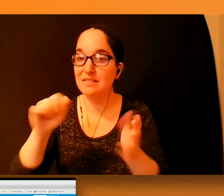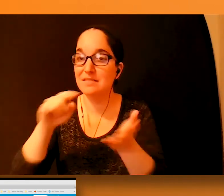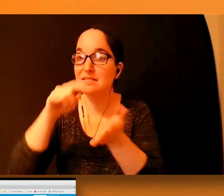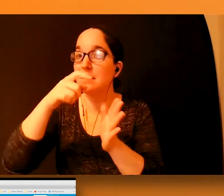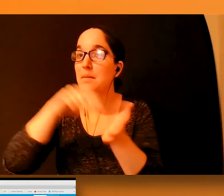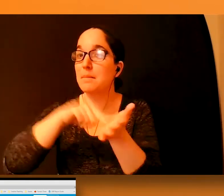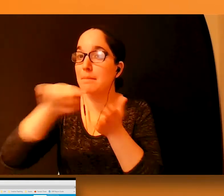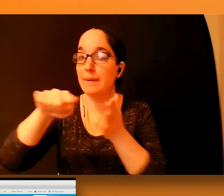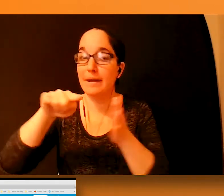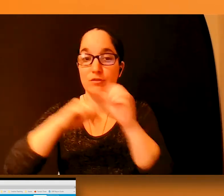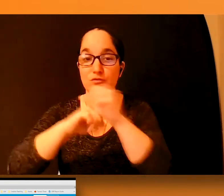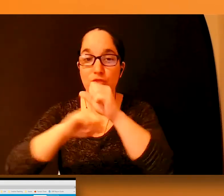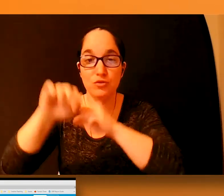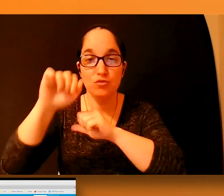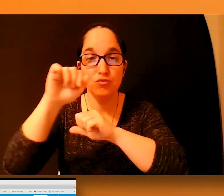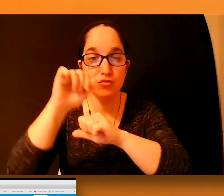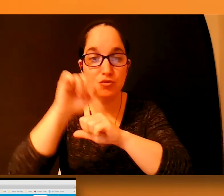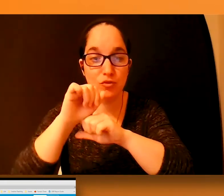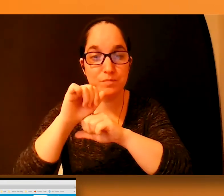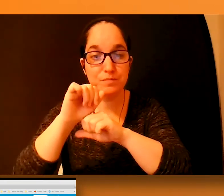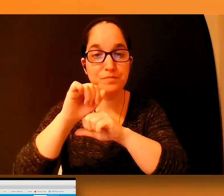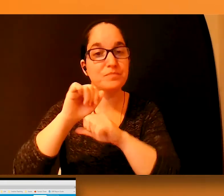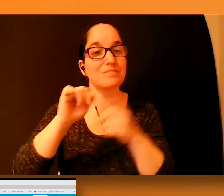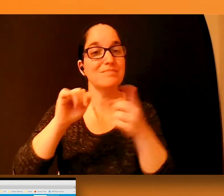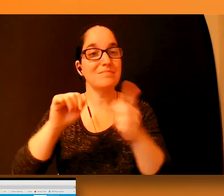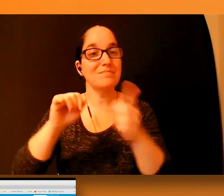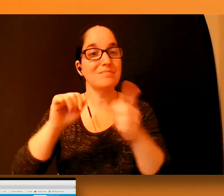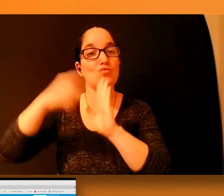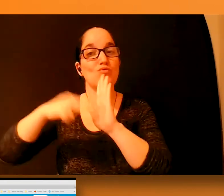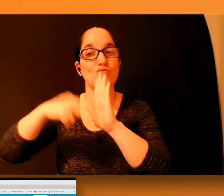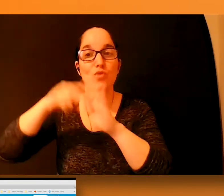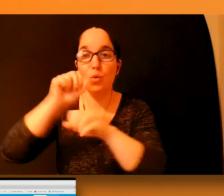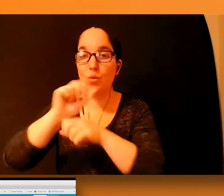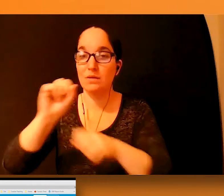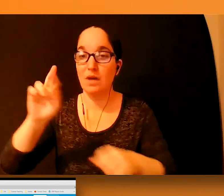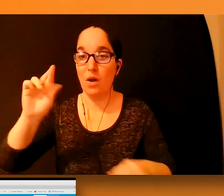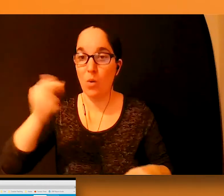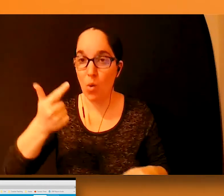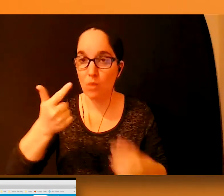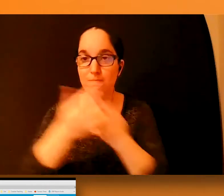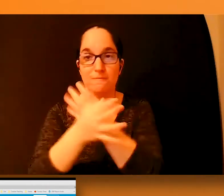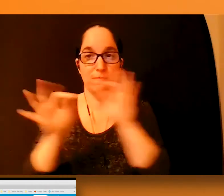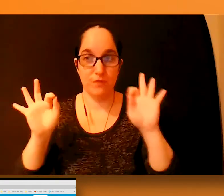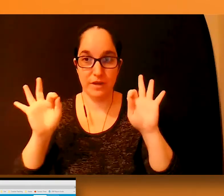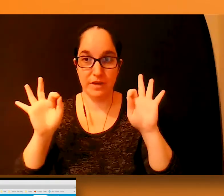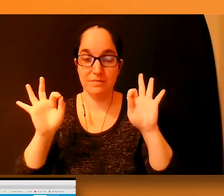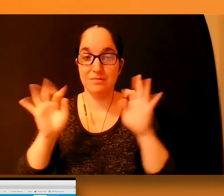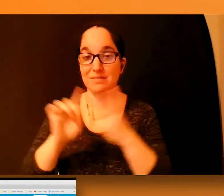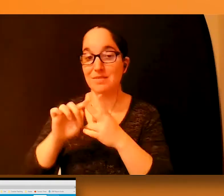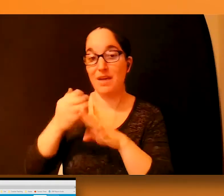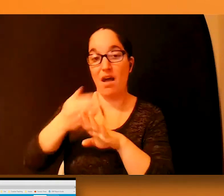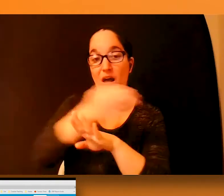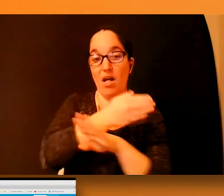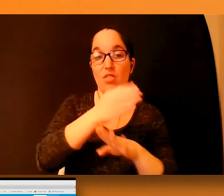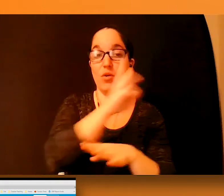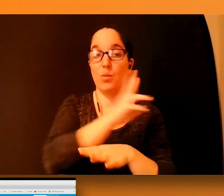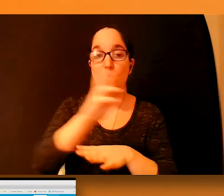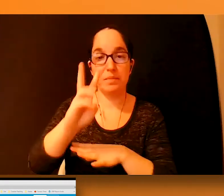So, there is a point where the free material will dry up, I guess you could say, but ReadWorks.org is completely free.